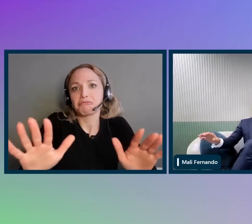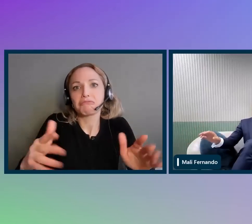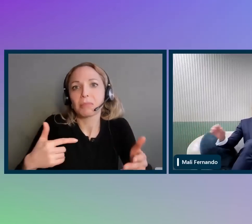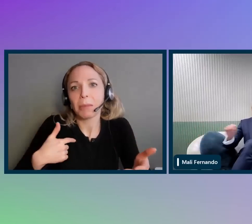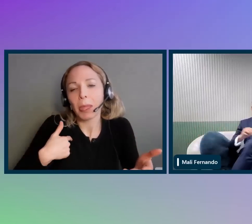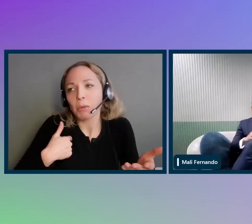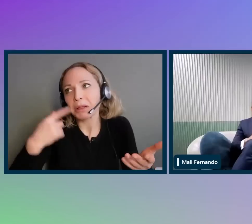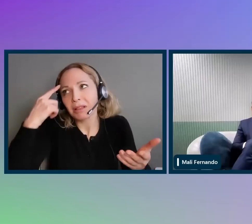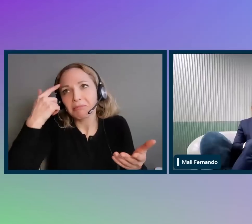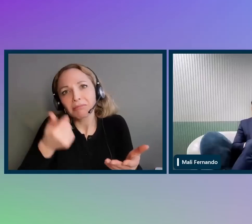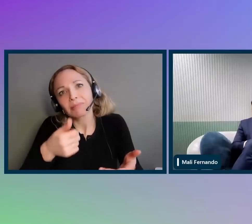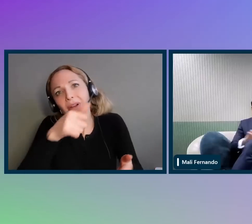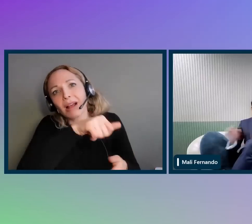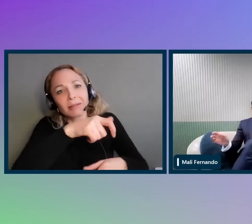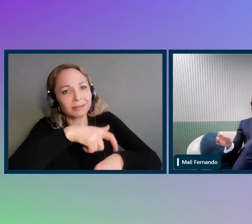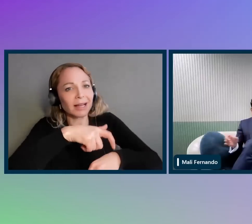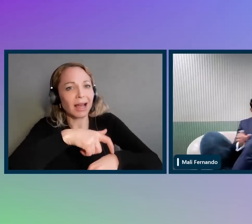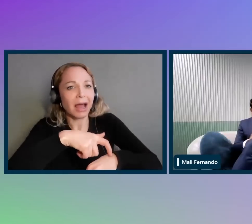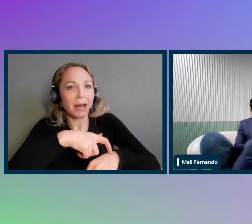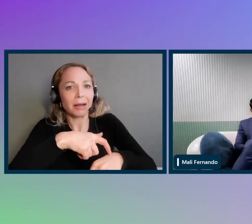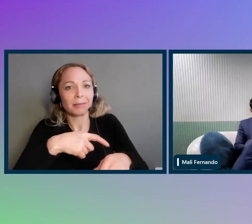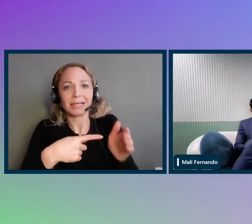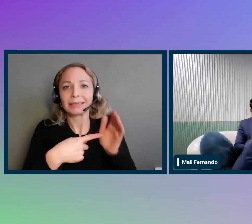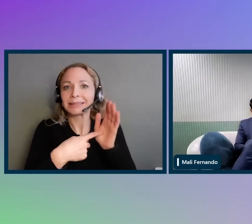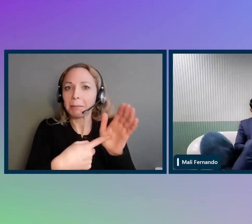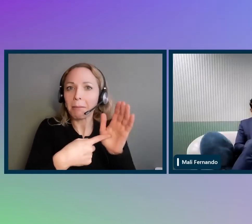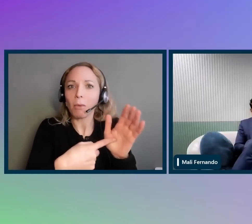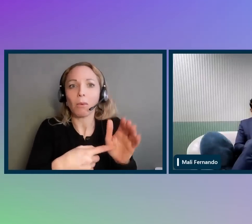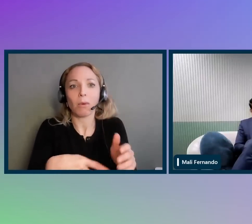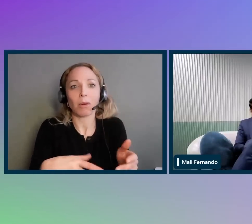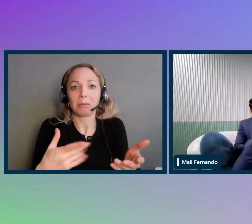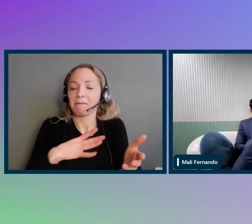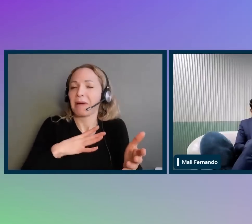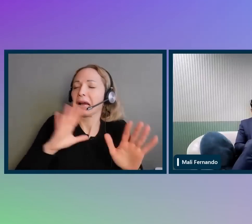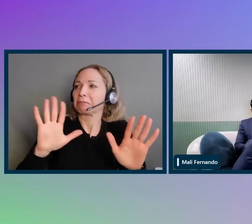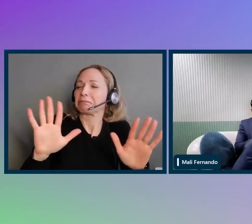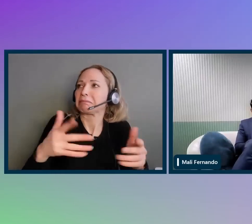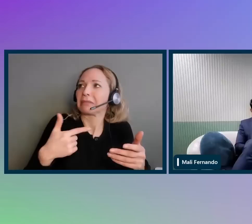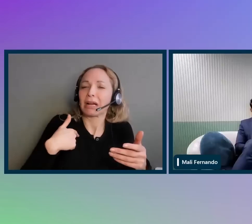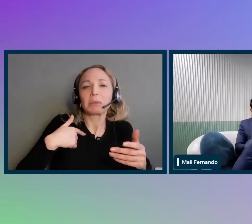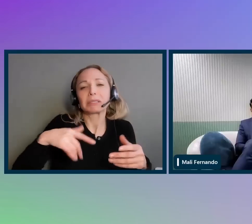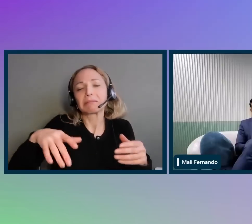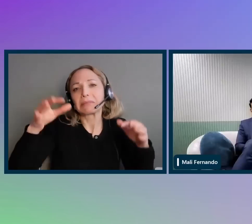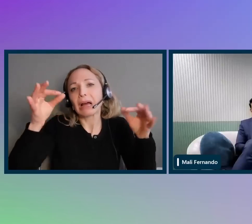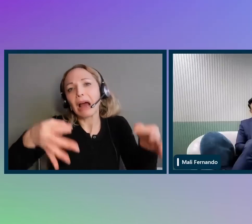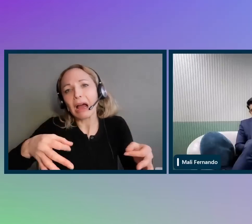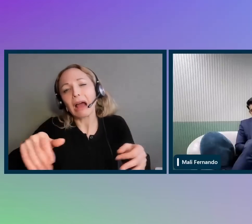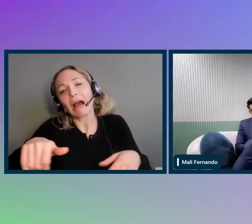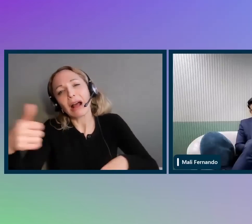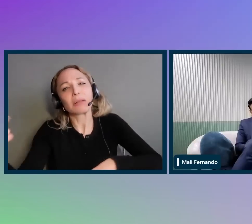He did his demo anyway, right? And it was like magic. And I later found out, and I've got to know this gentleman very well,